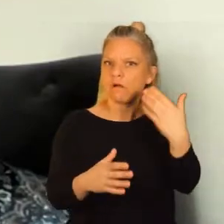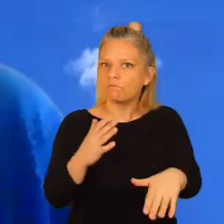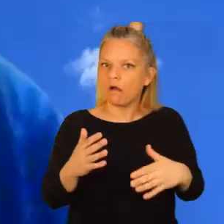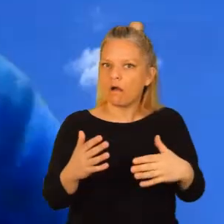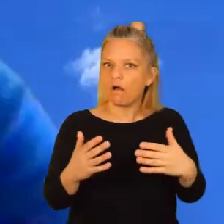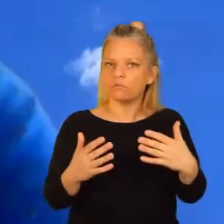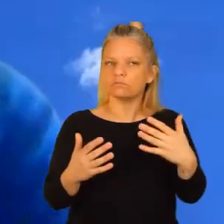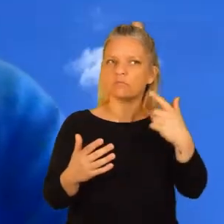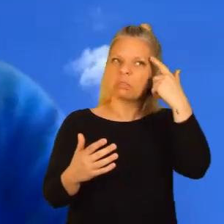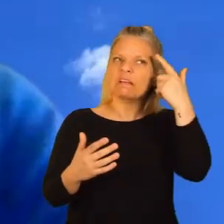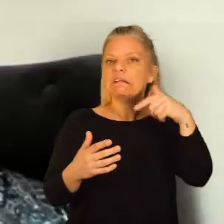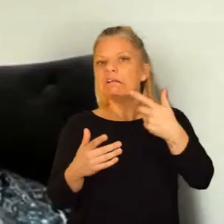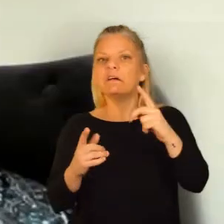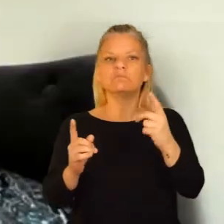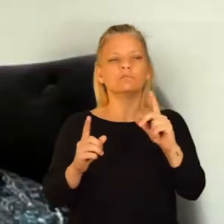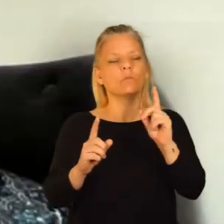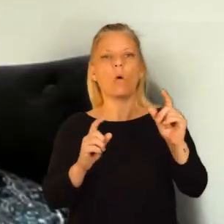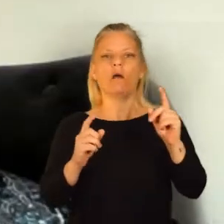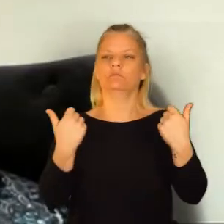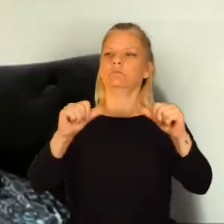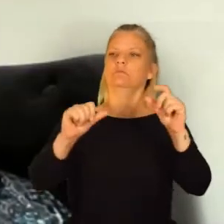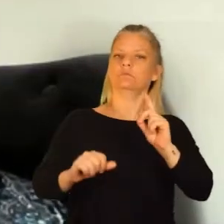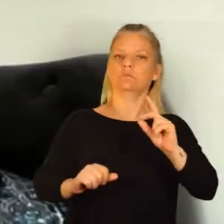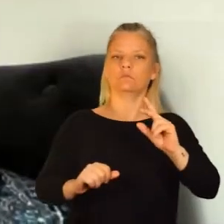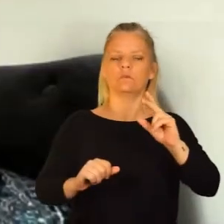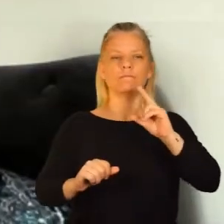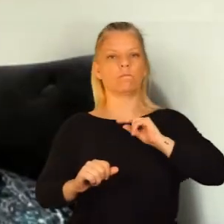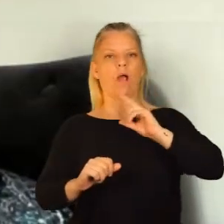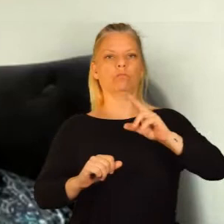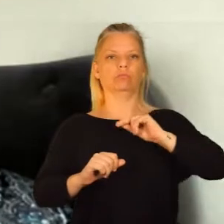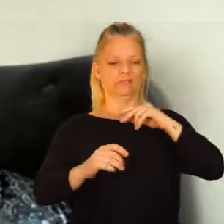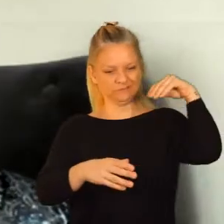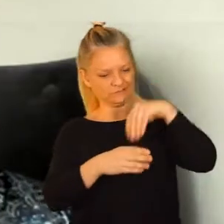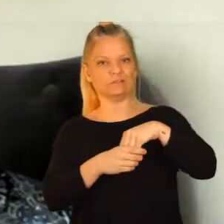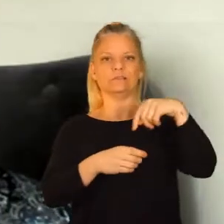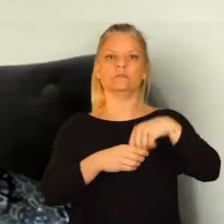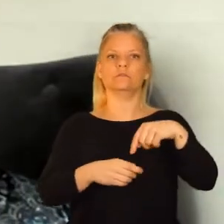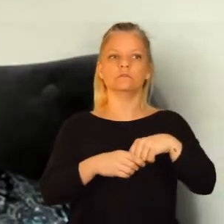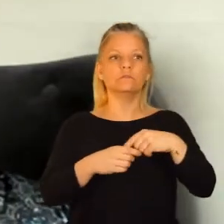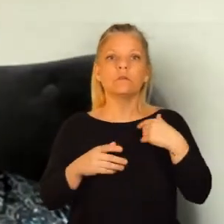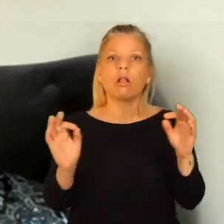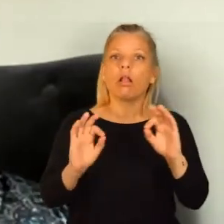But I guess what I found is a vocation, you know if I hadn't have entered hospital when I was